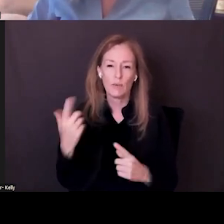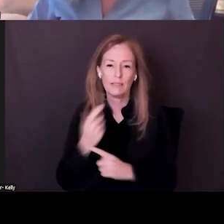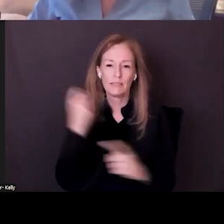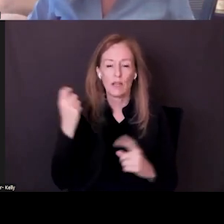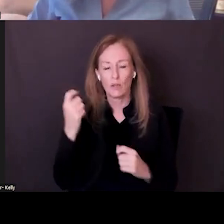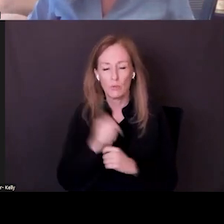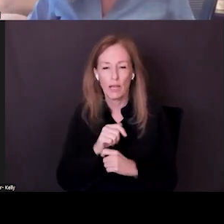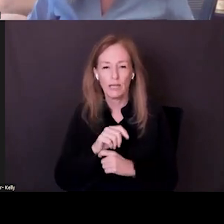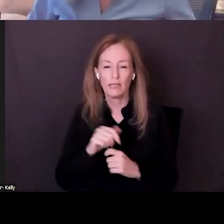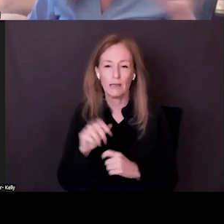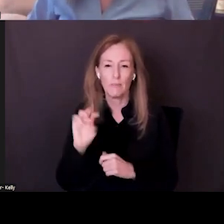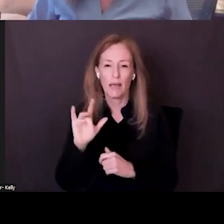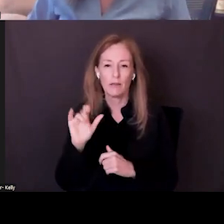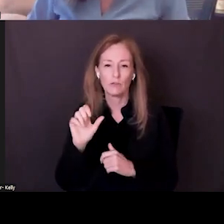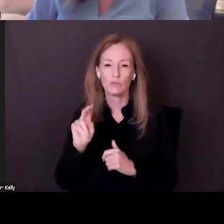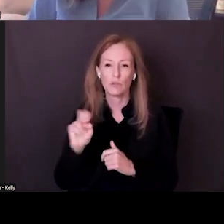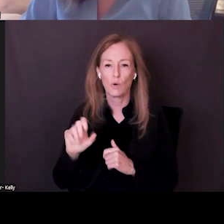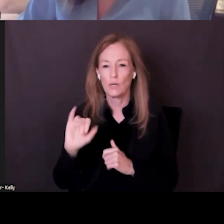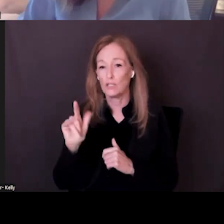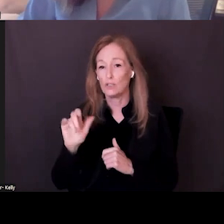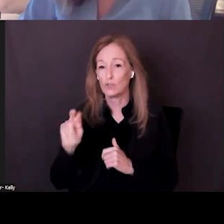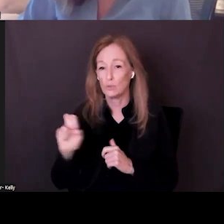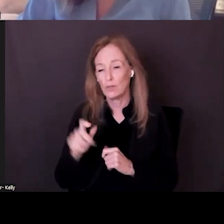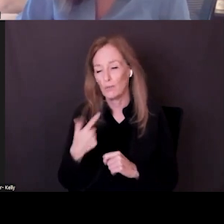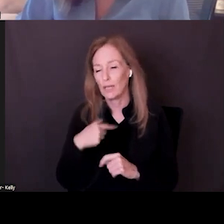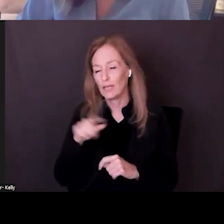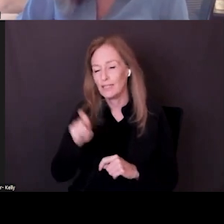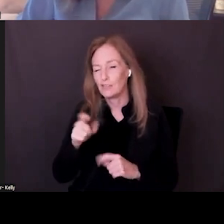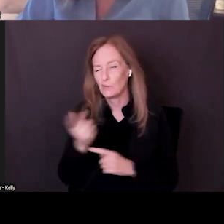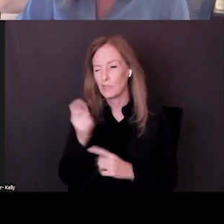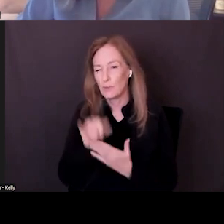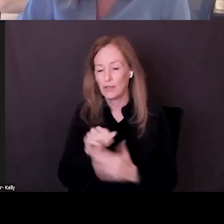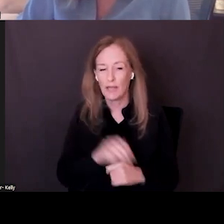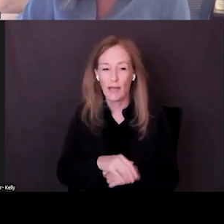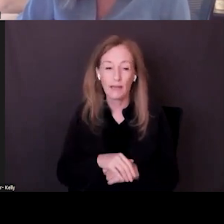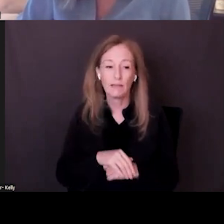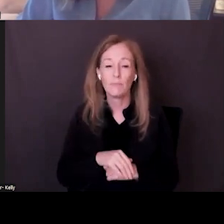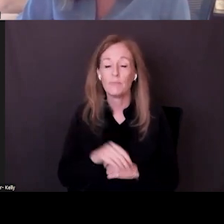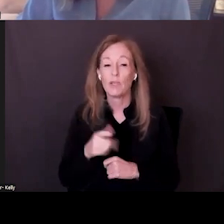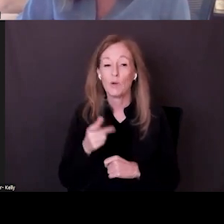SERVICES. THE NEXT SLIDE IS A ROOM WITH